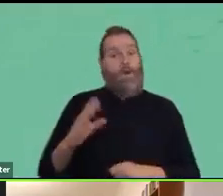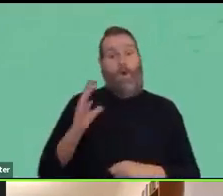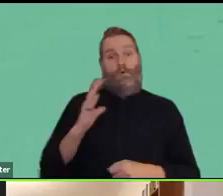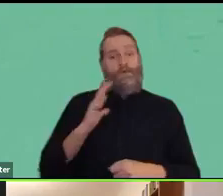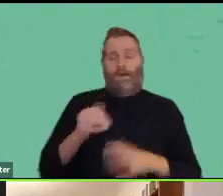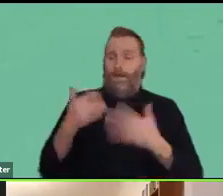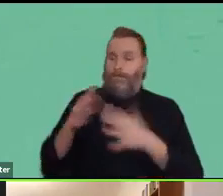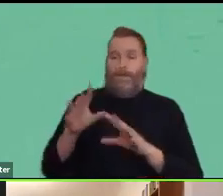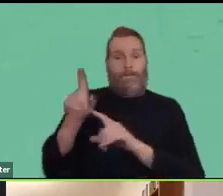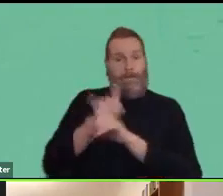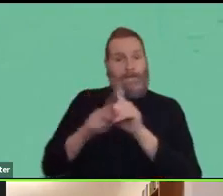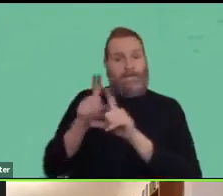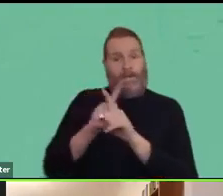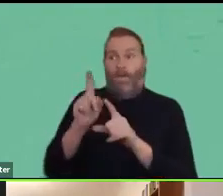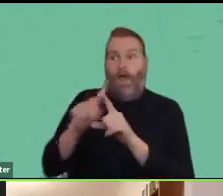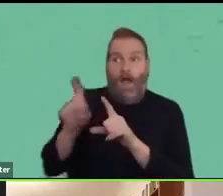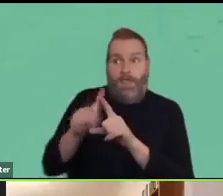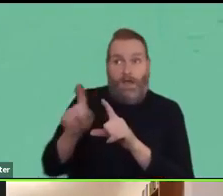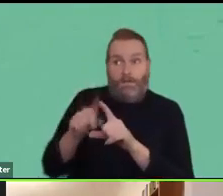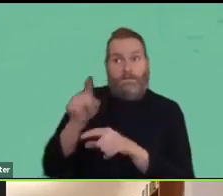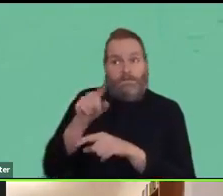and there's going to be a further meeting of all public sector unions